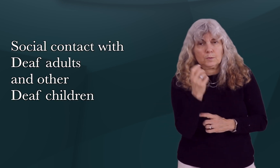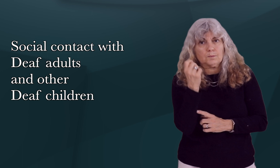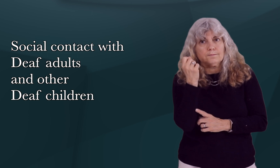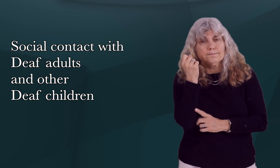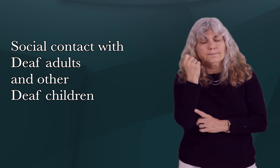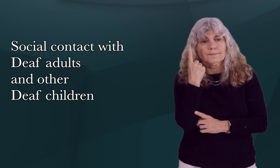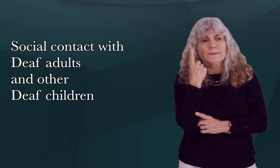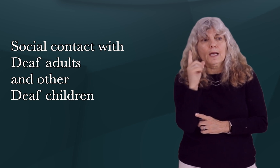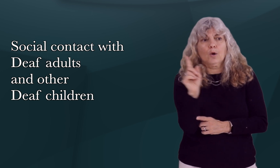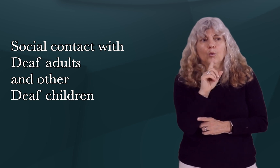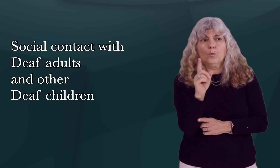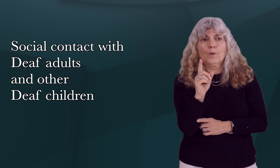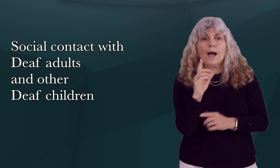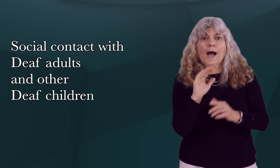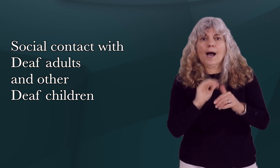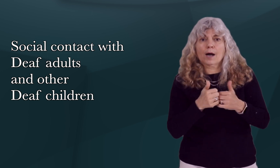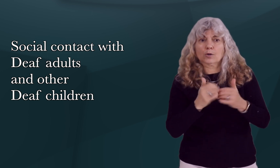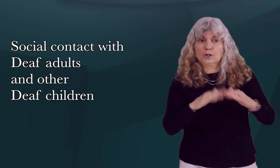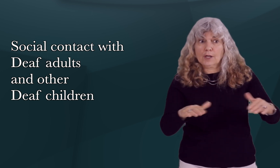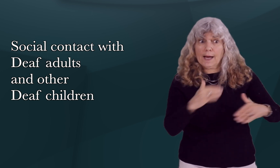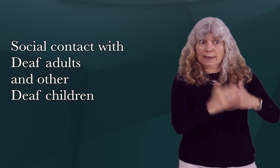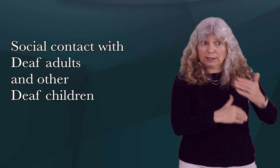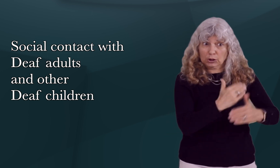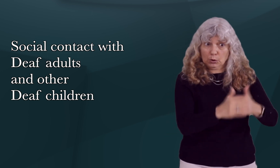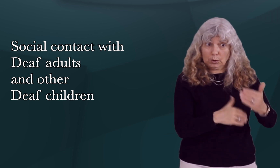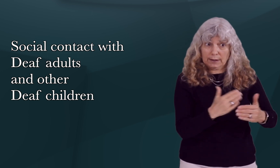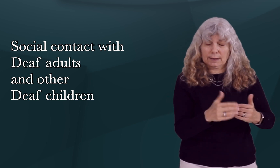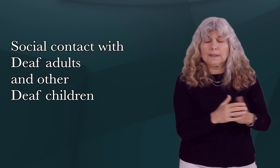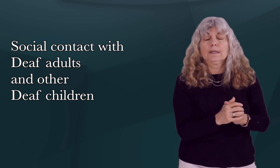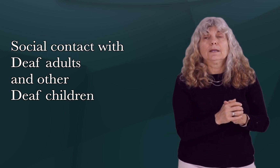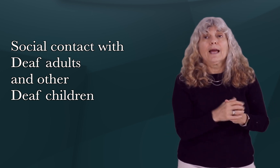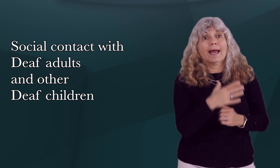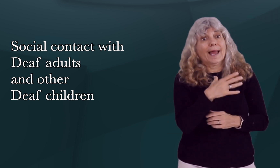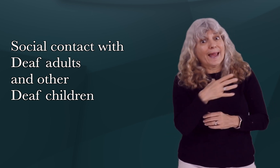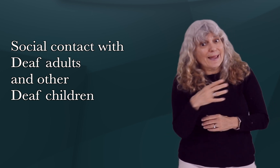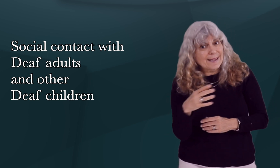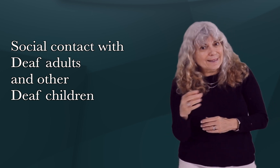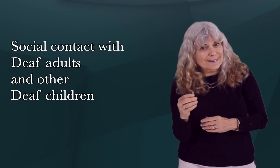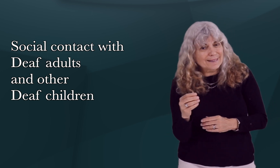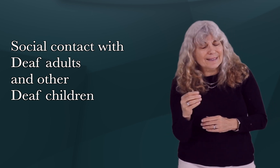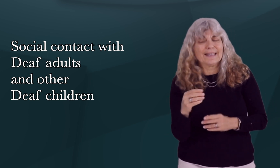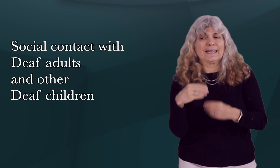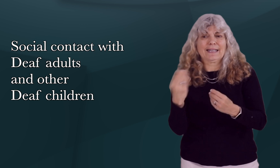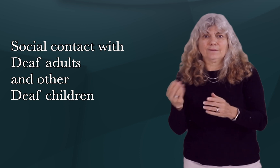It will help you to gauge how your child is progressing, and it will provide role models for your children.